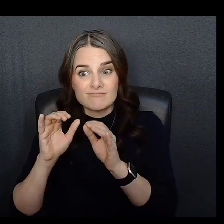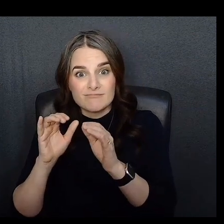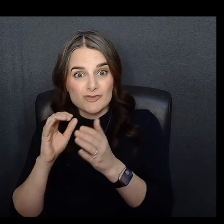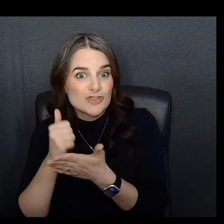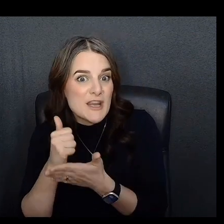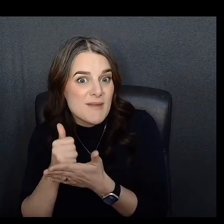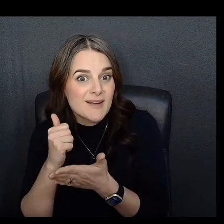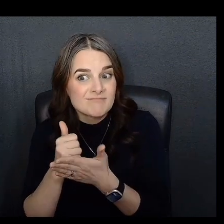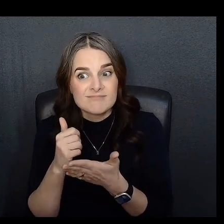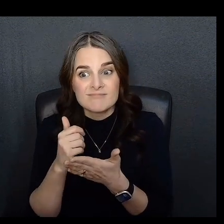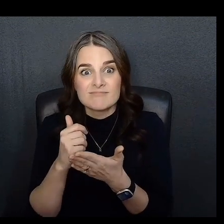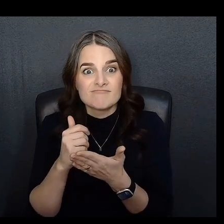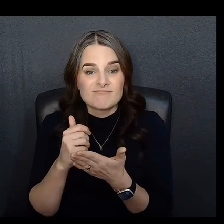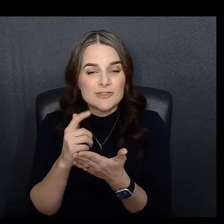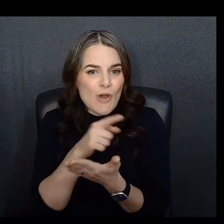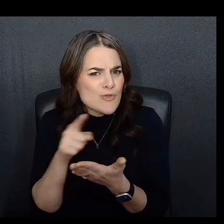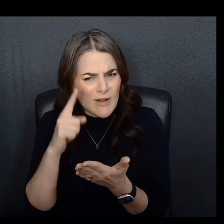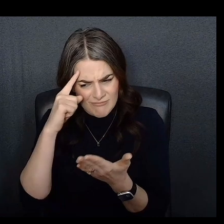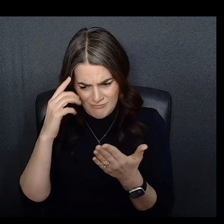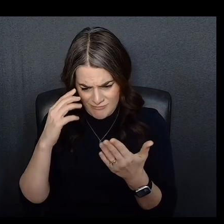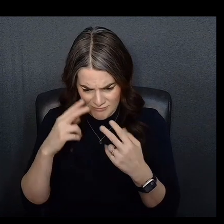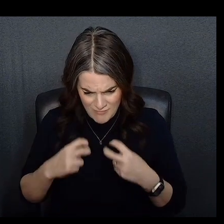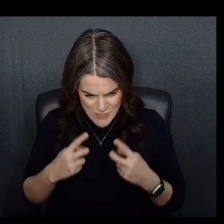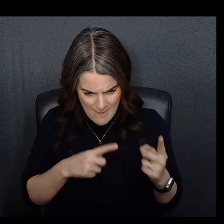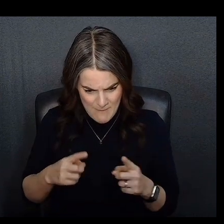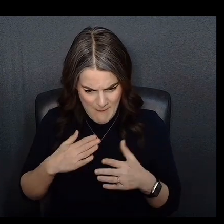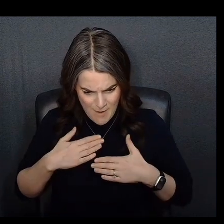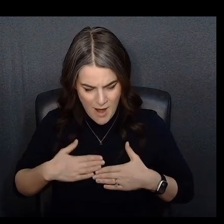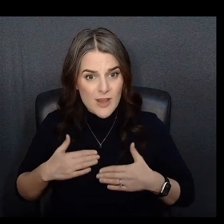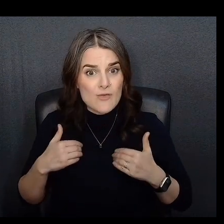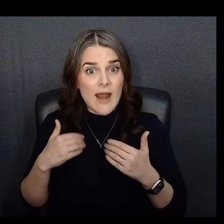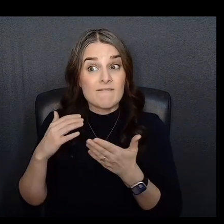so you can have that conversation with a doctor or other type of medical professional.